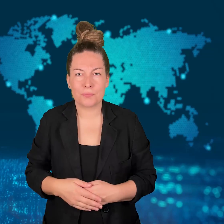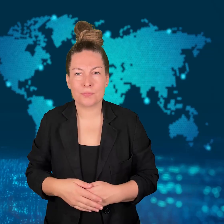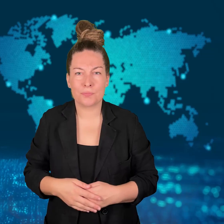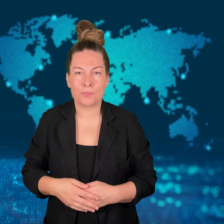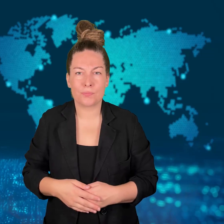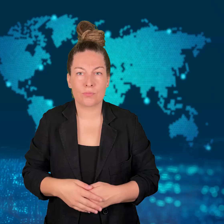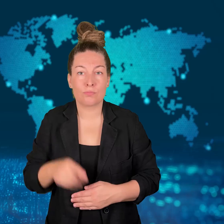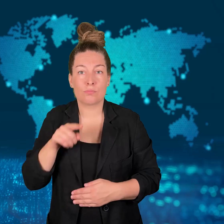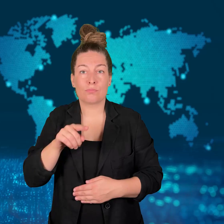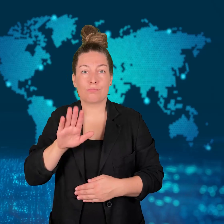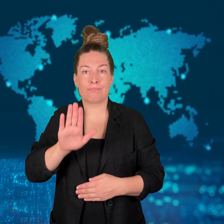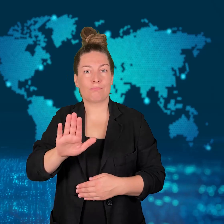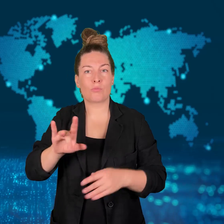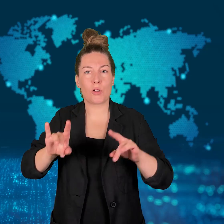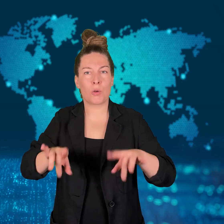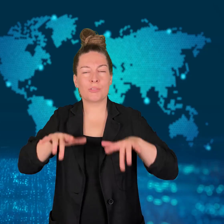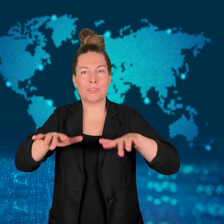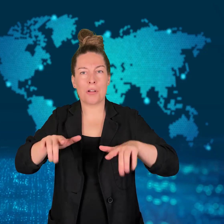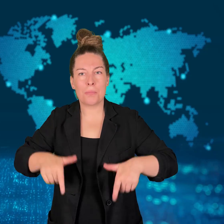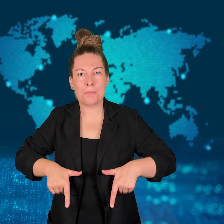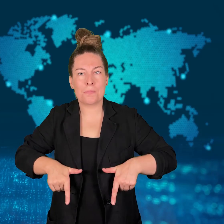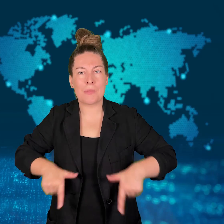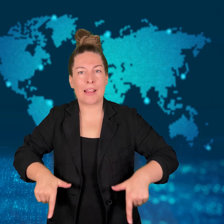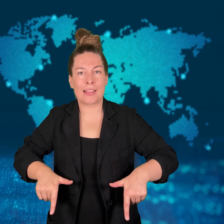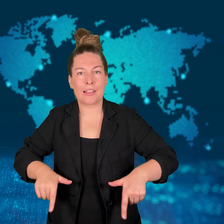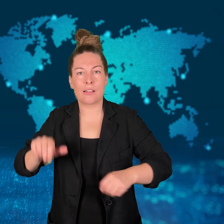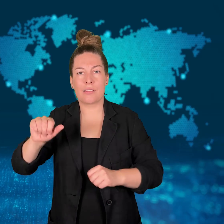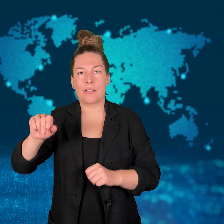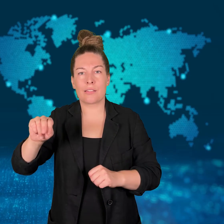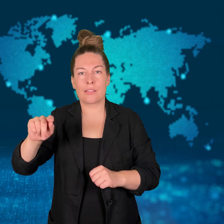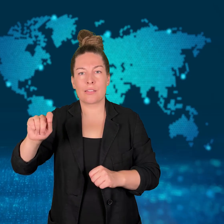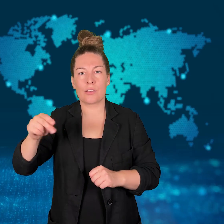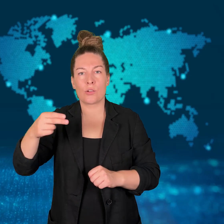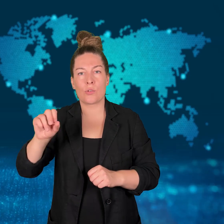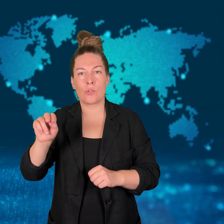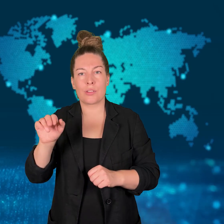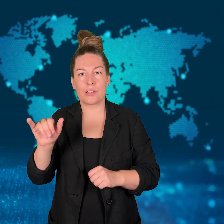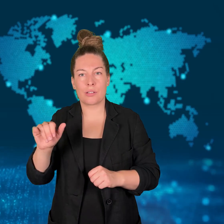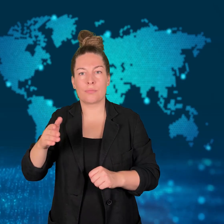with around four-fifths of the 26 million people.